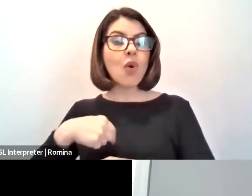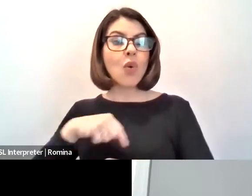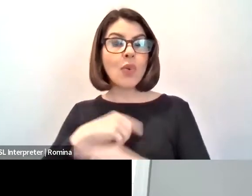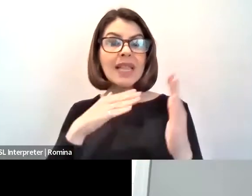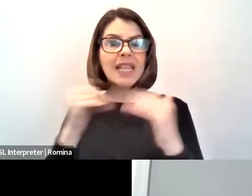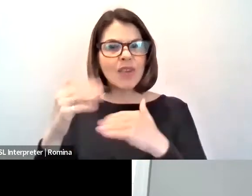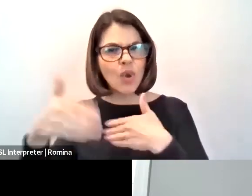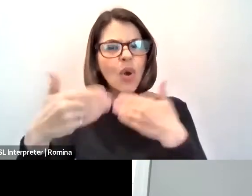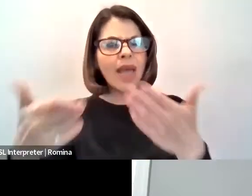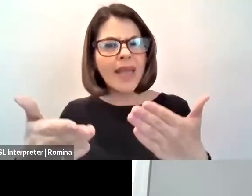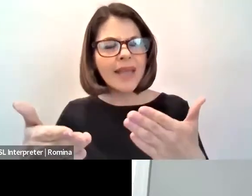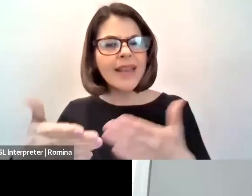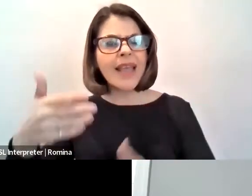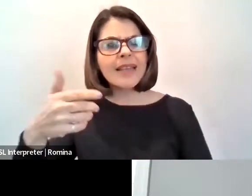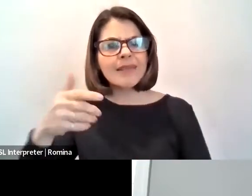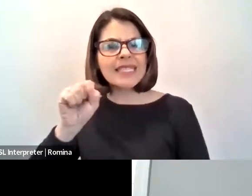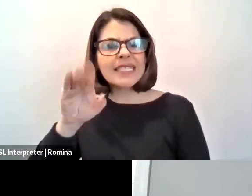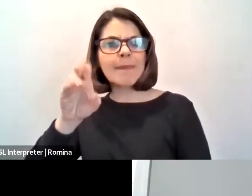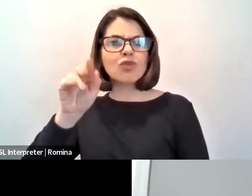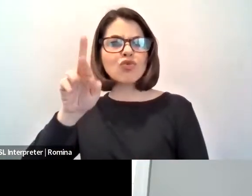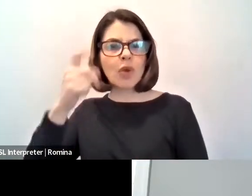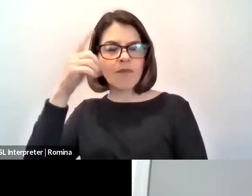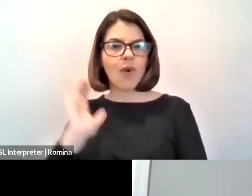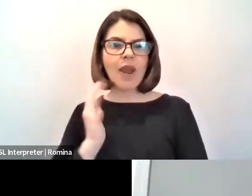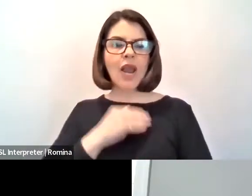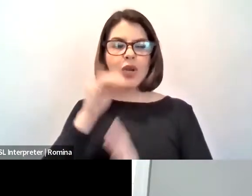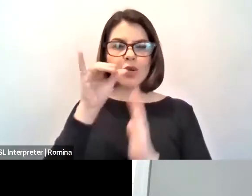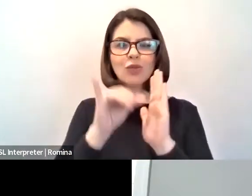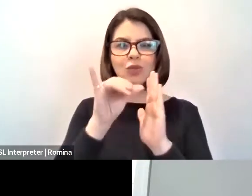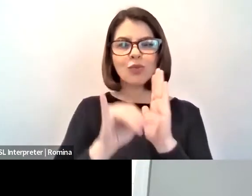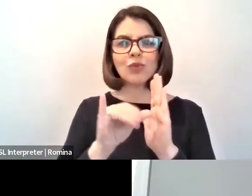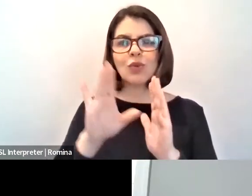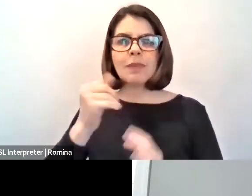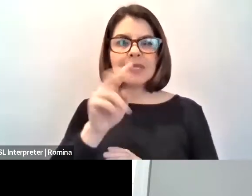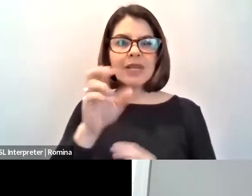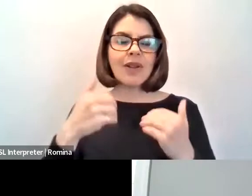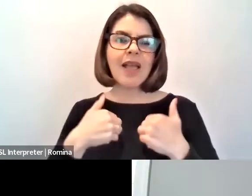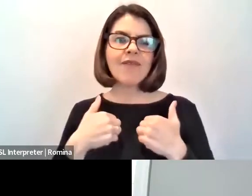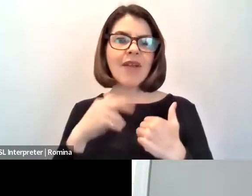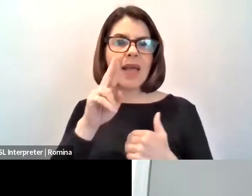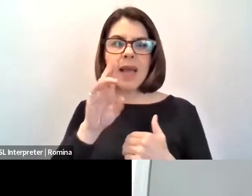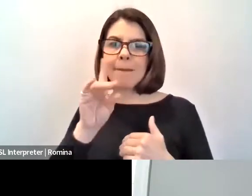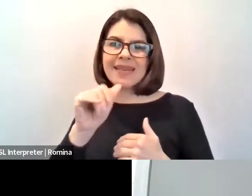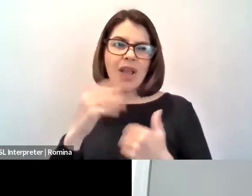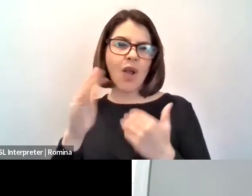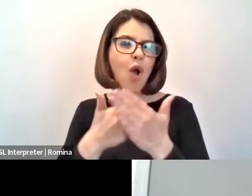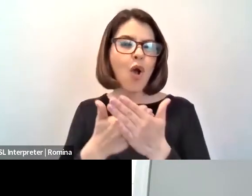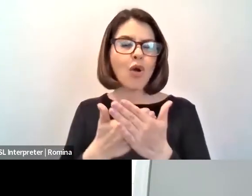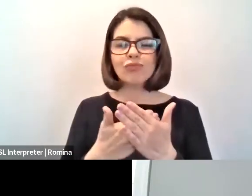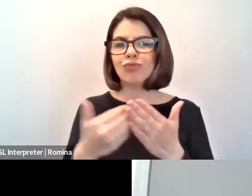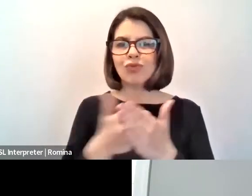go ahead and subscribe to SAG-AFTRA's YouTube channel to get updates on all of the content that we are publishing. Thank you so much, everyone.